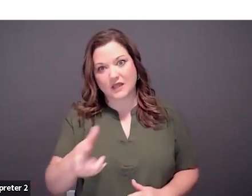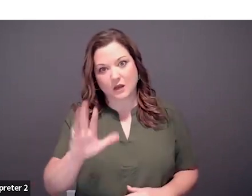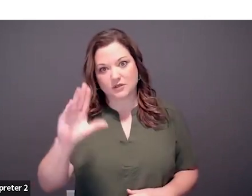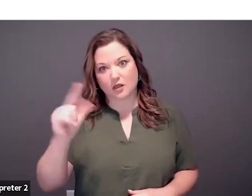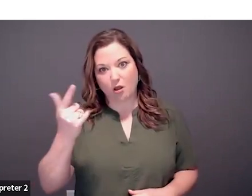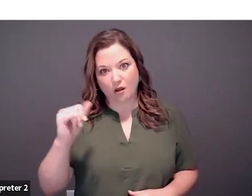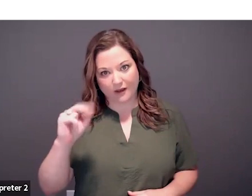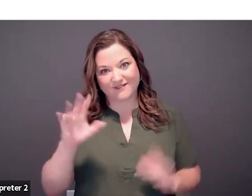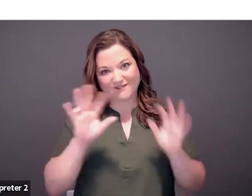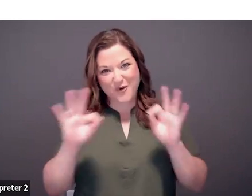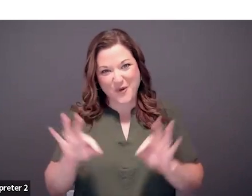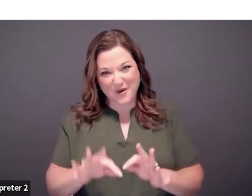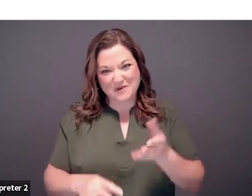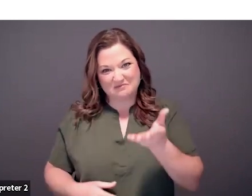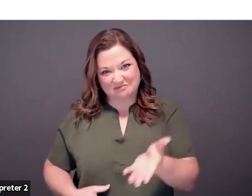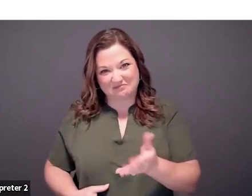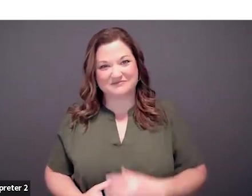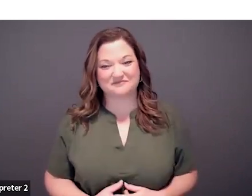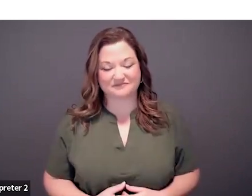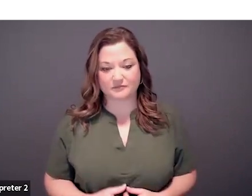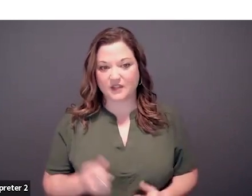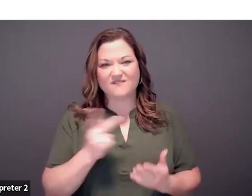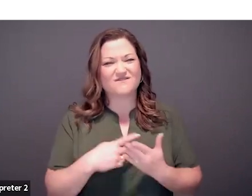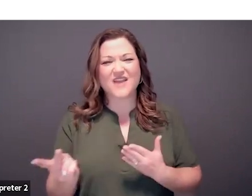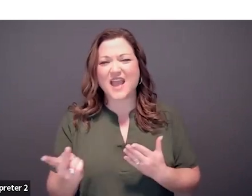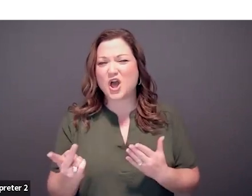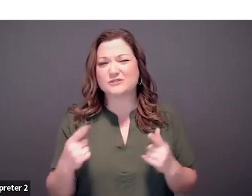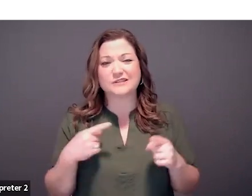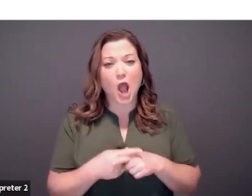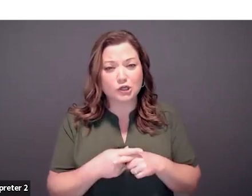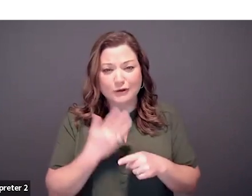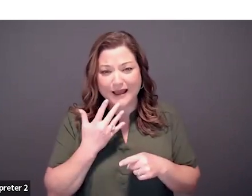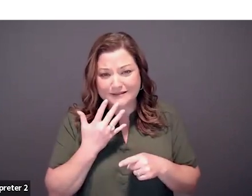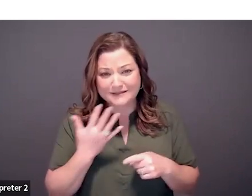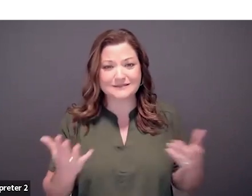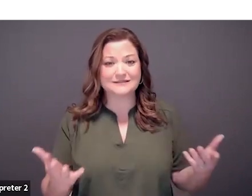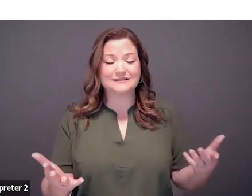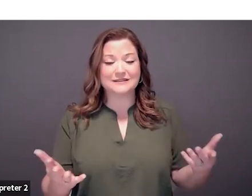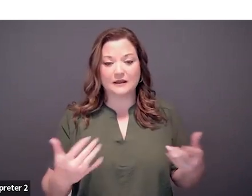This login form fails contrast all over the place. It has two fields.